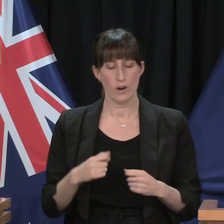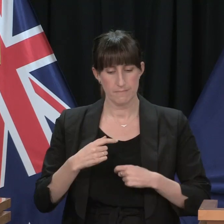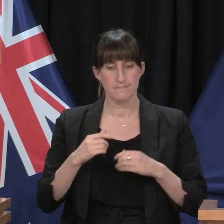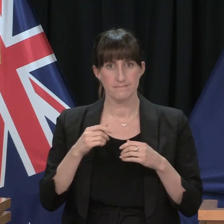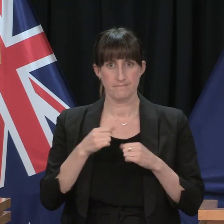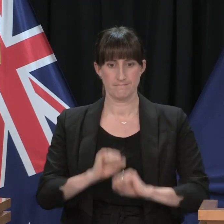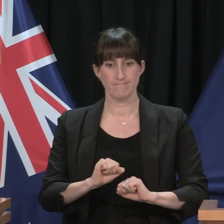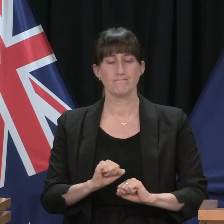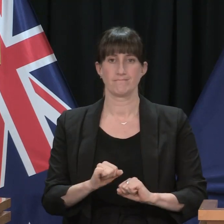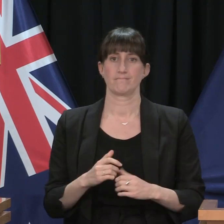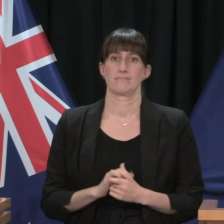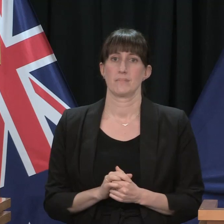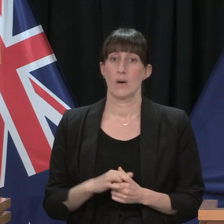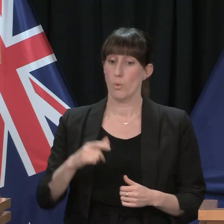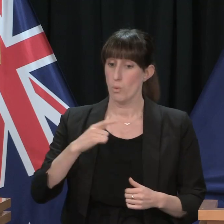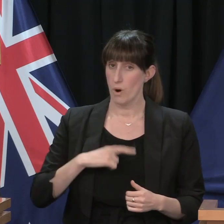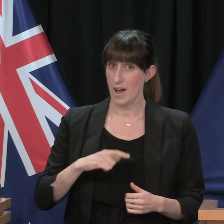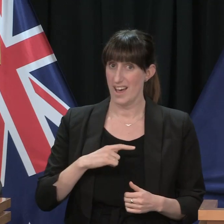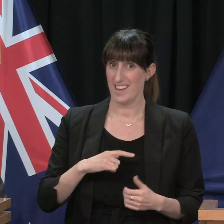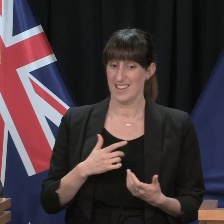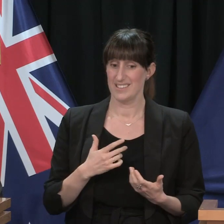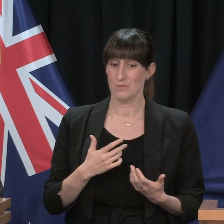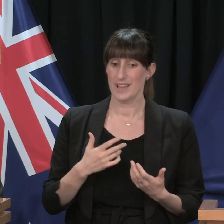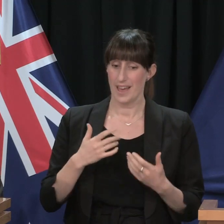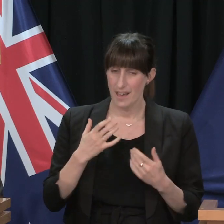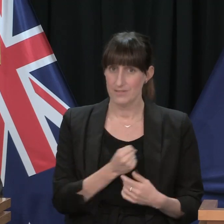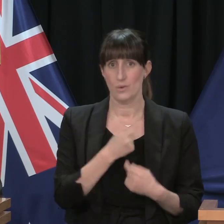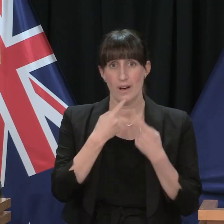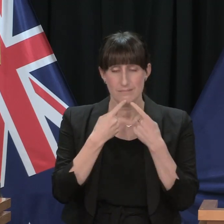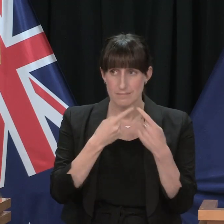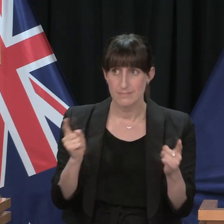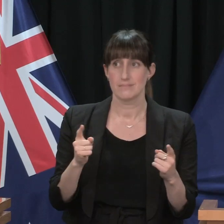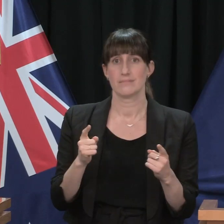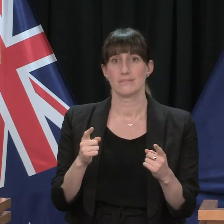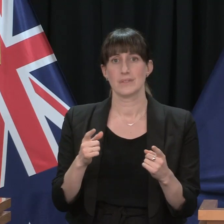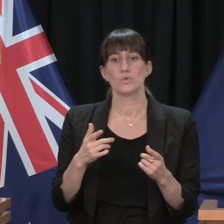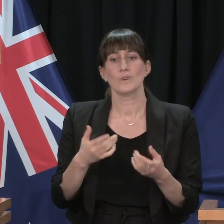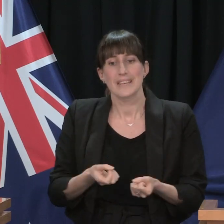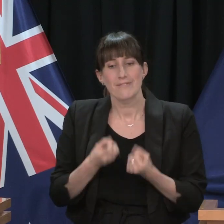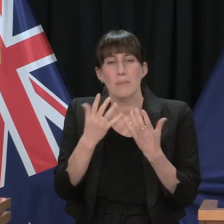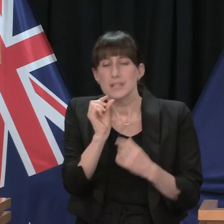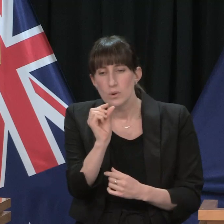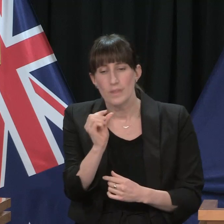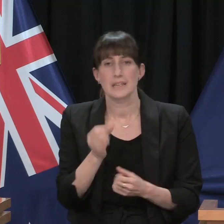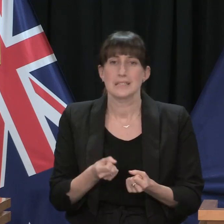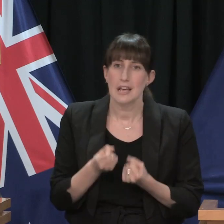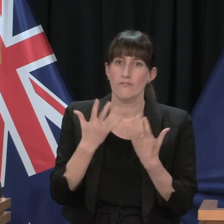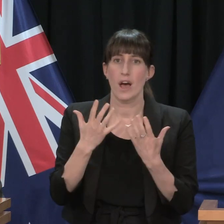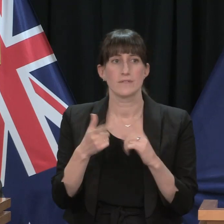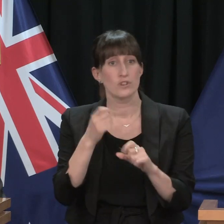future, and every link in our chain needs to be strong if we're to stop that from happening. It is why we